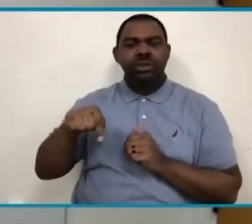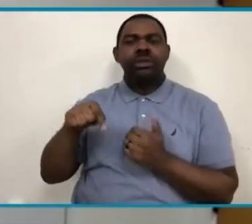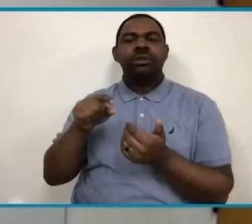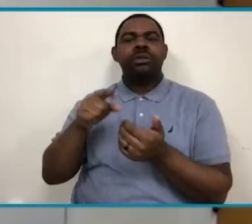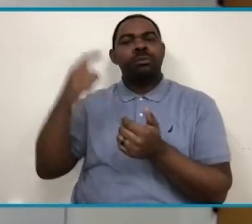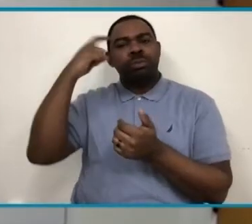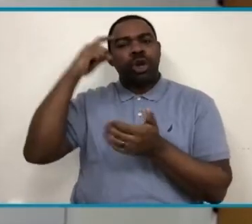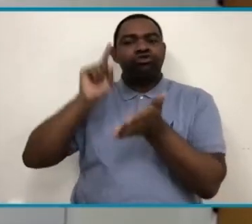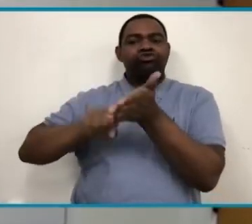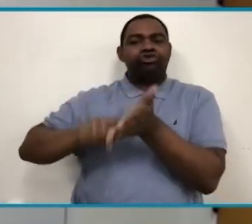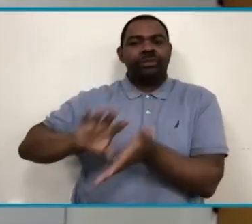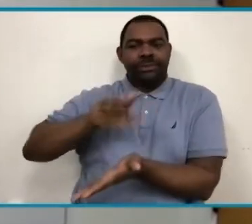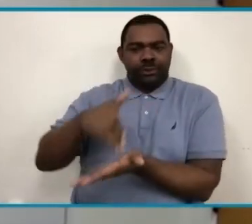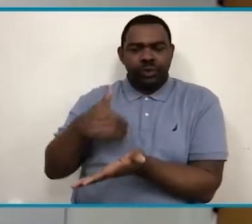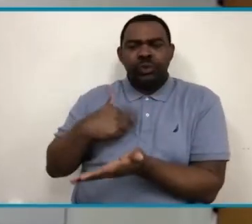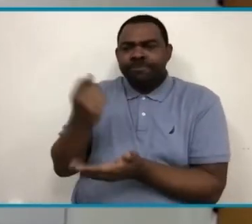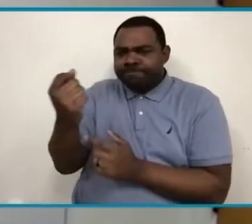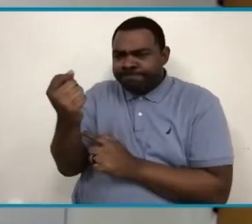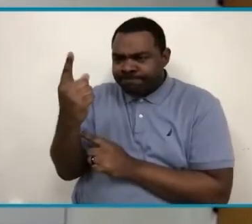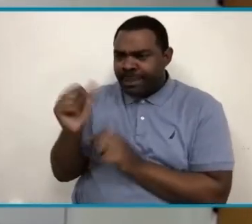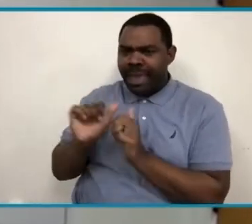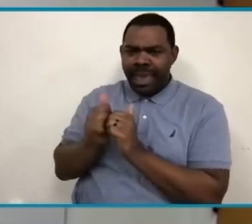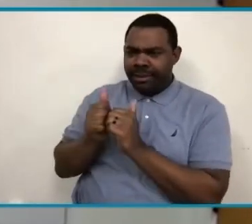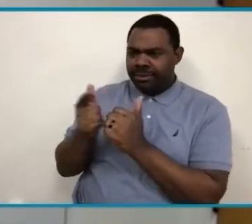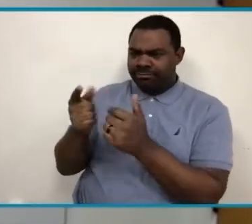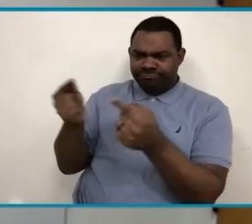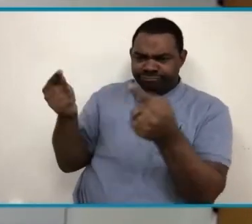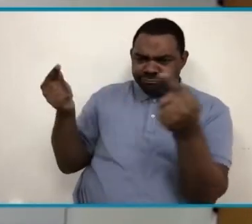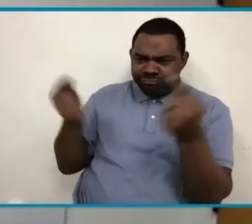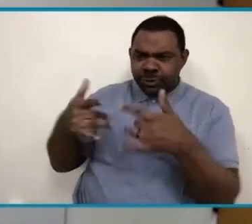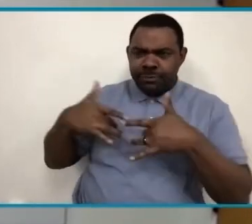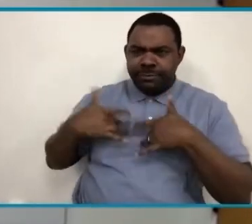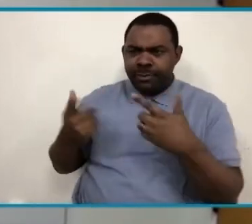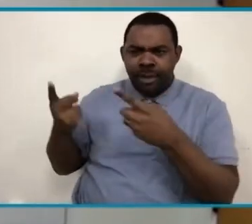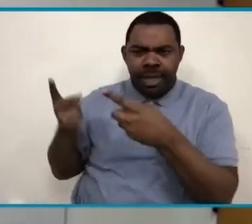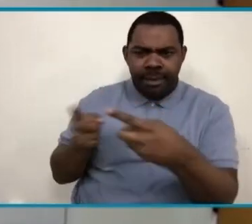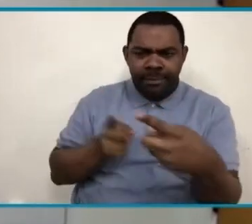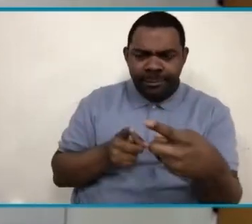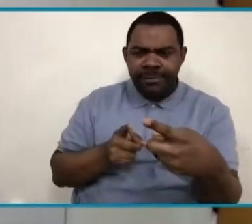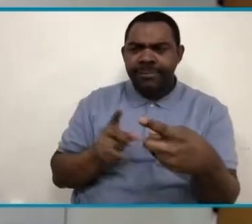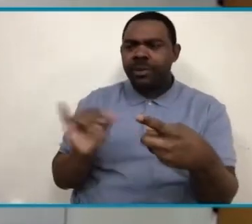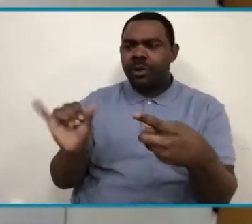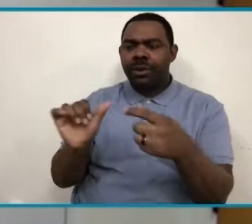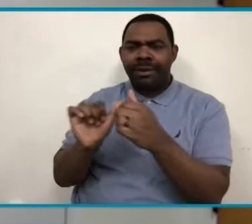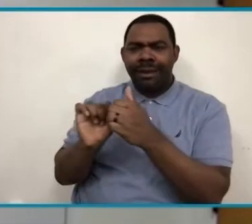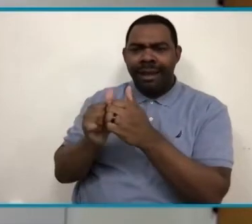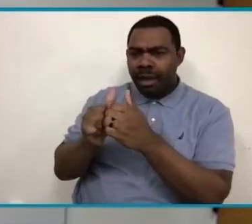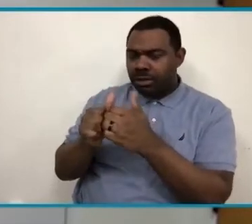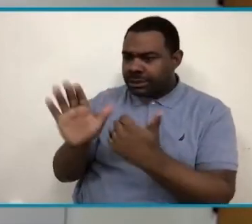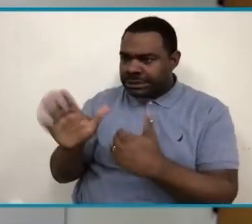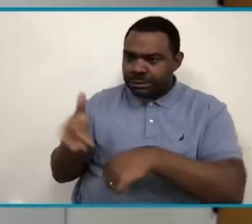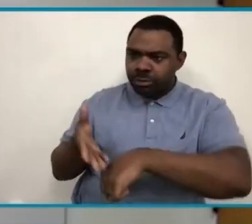of injury and how to improve outcomes associated with it.